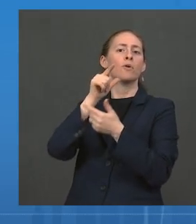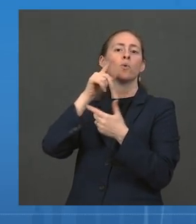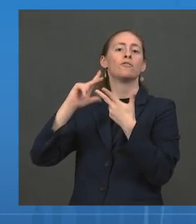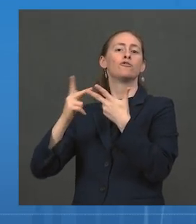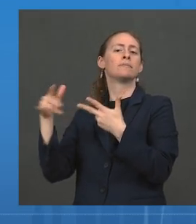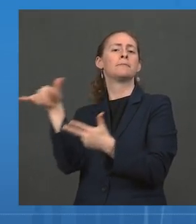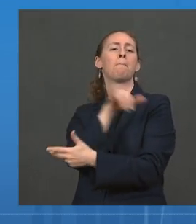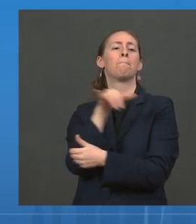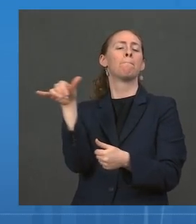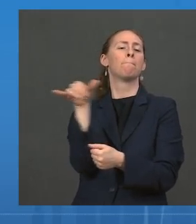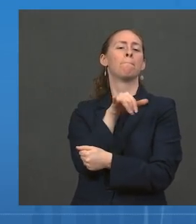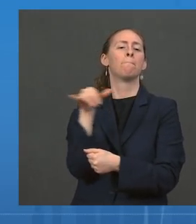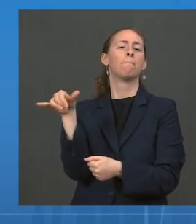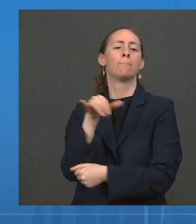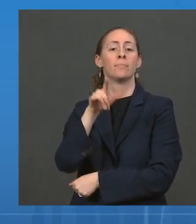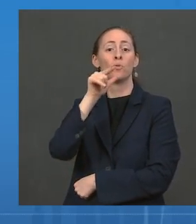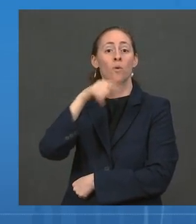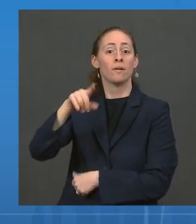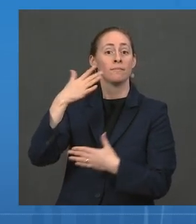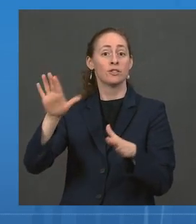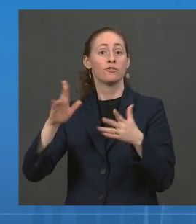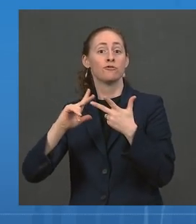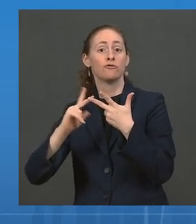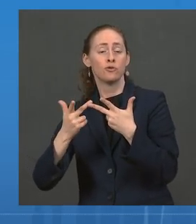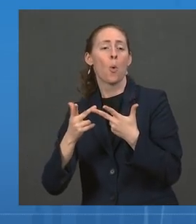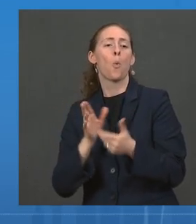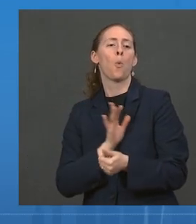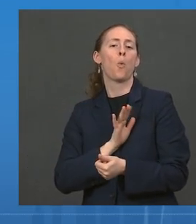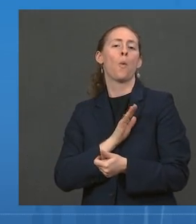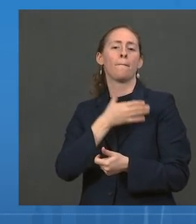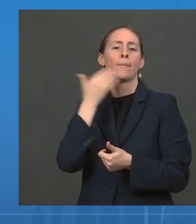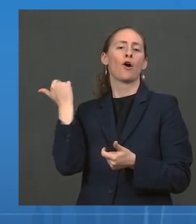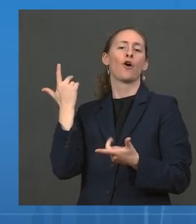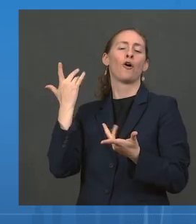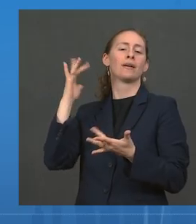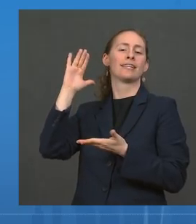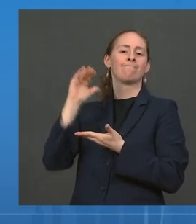you multifold diminish the likelihood of getting infected,